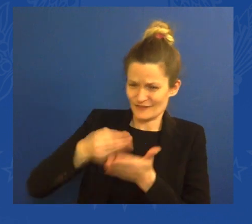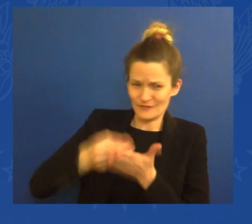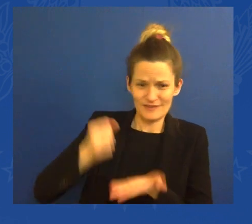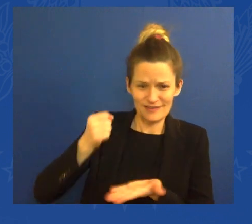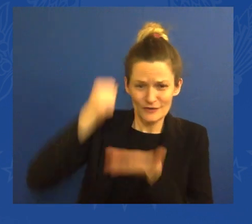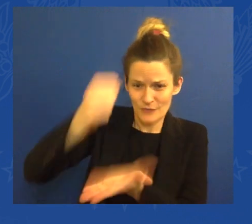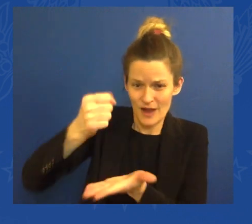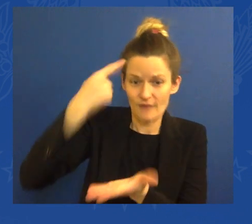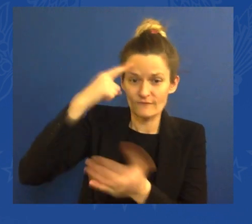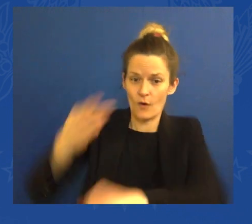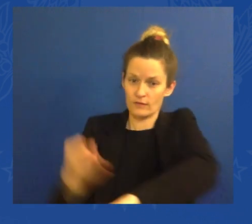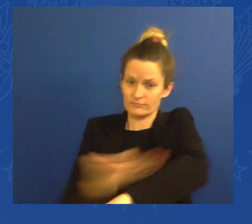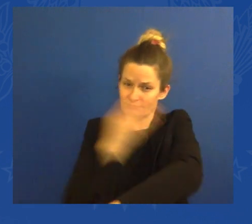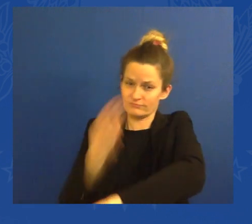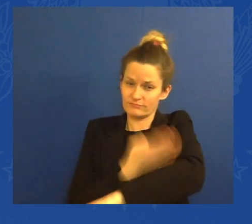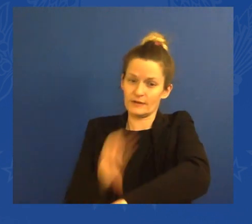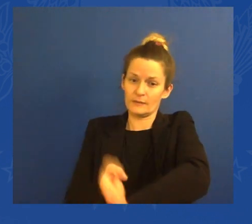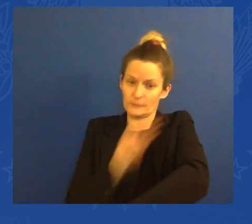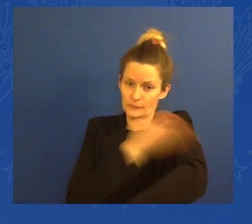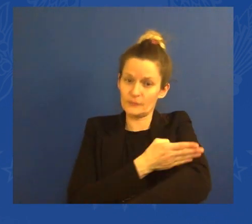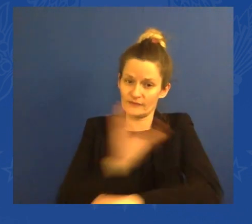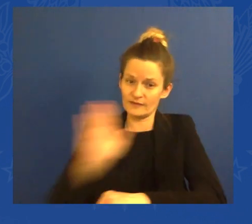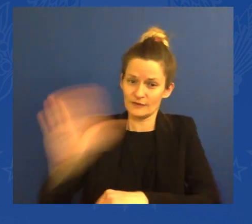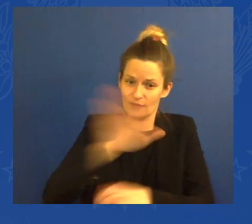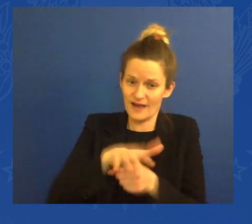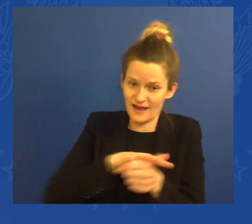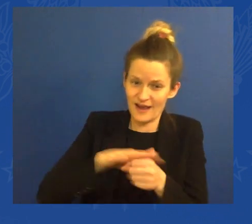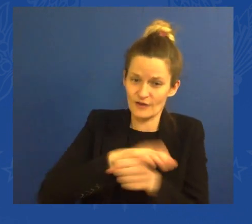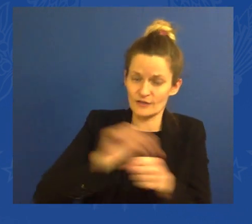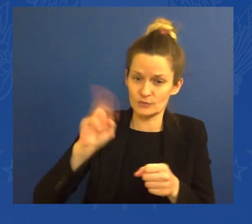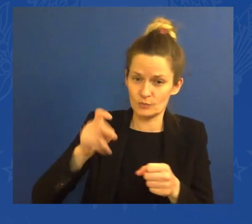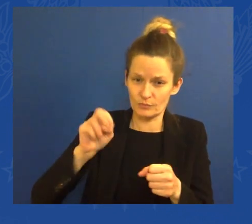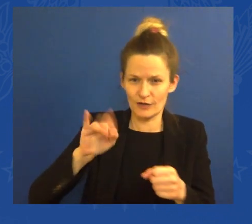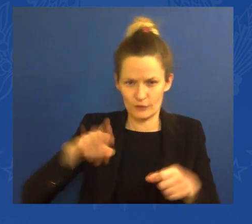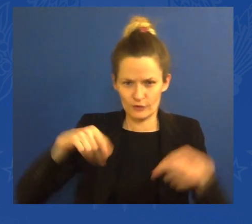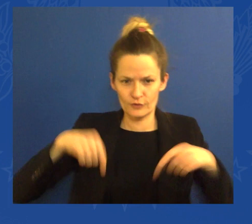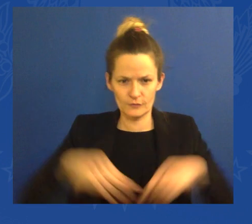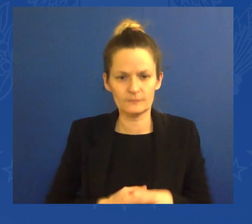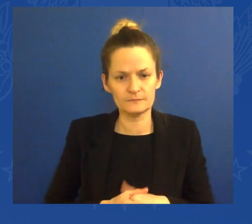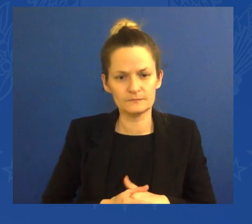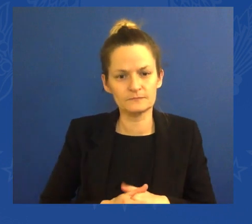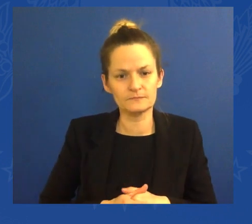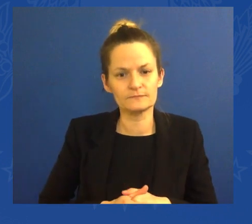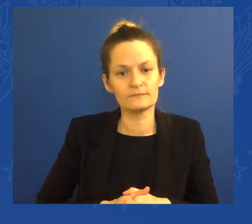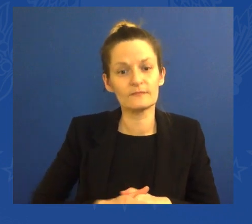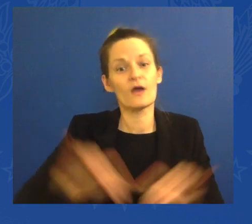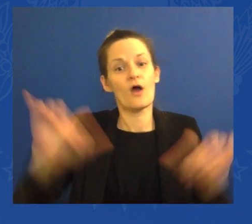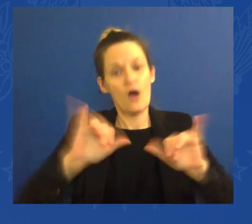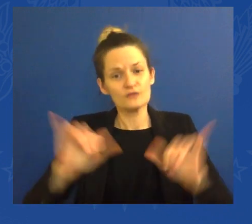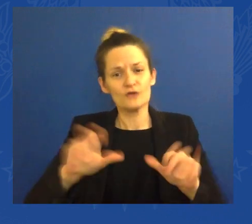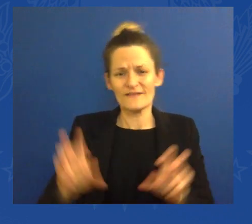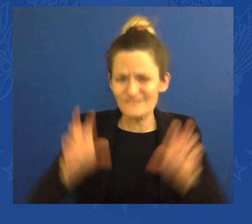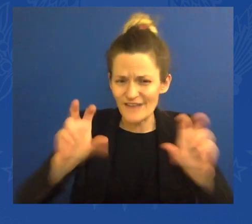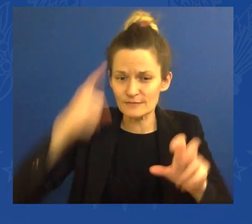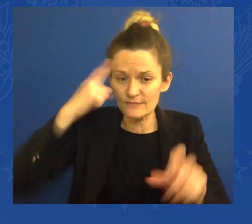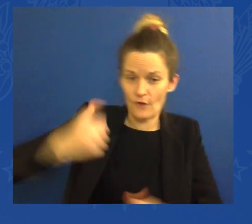along with a $12 million investment for the Army Corps of Engineers to reconstruct the dock wall at the vessel yard at Duluth Harbor basin.